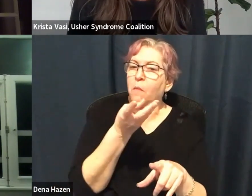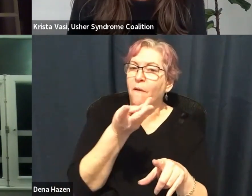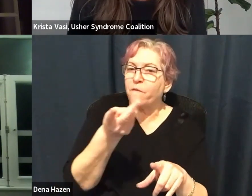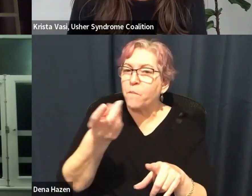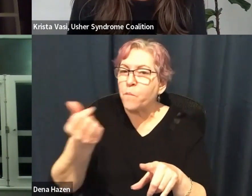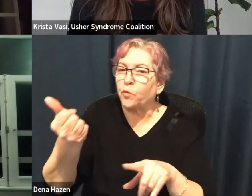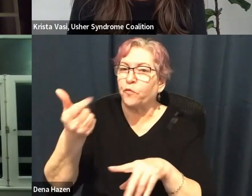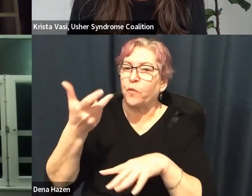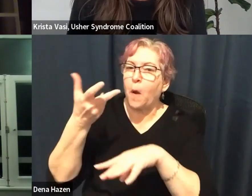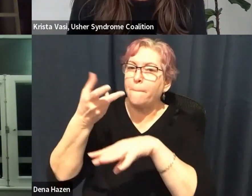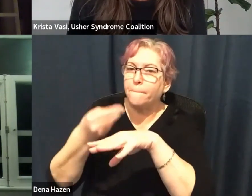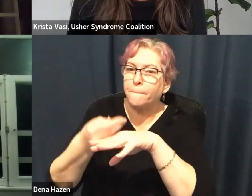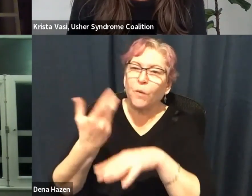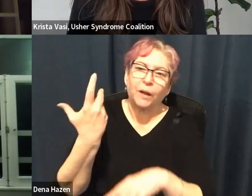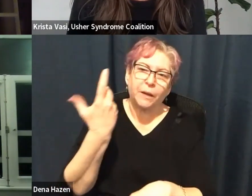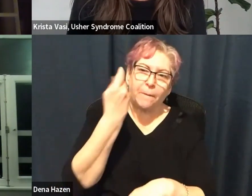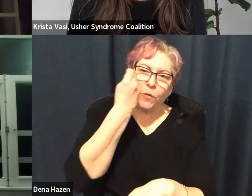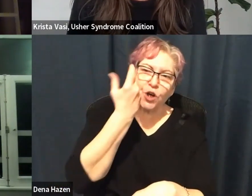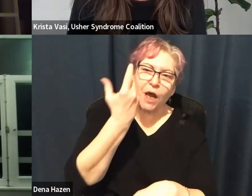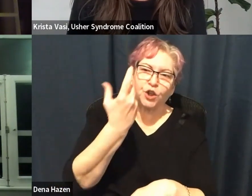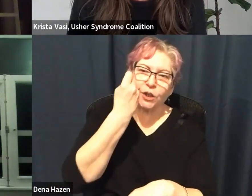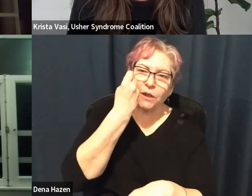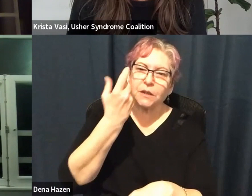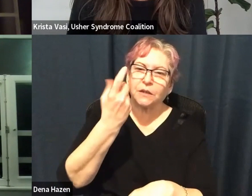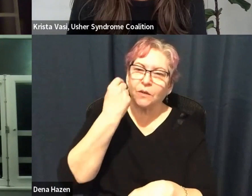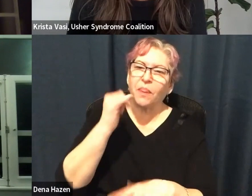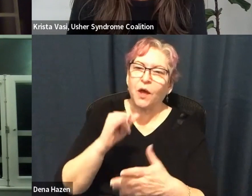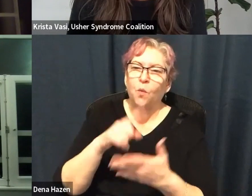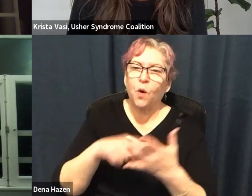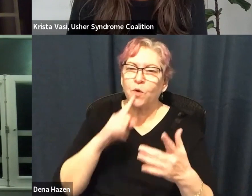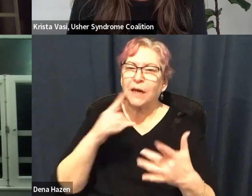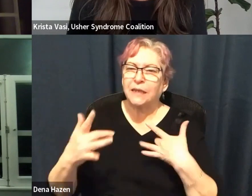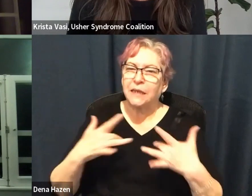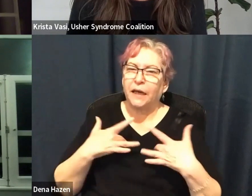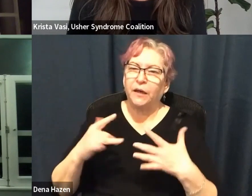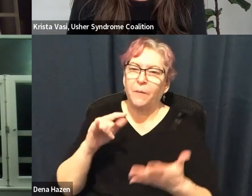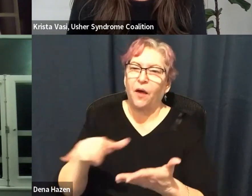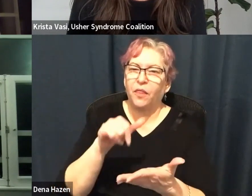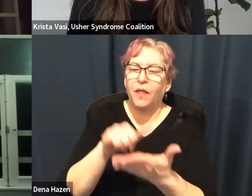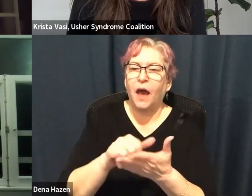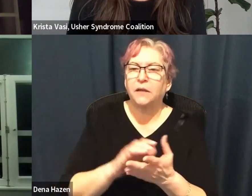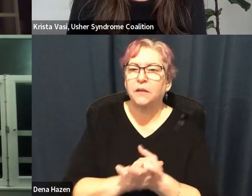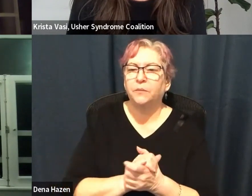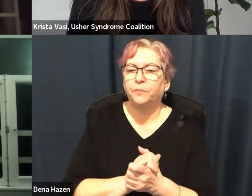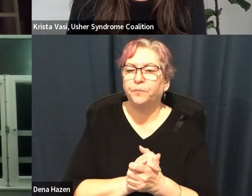So this is something where we're really excited about.